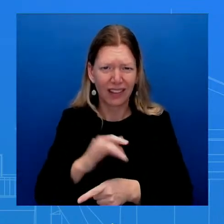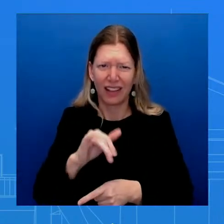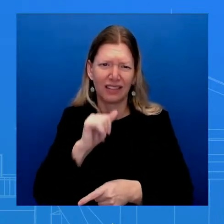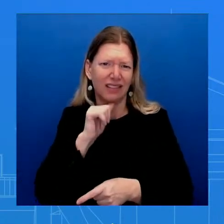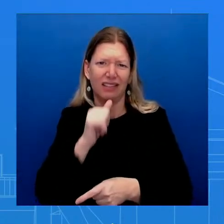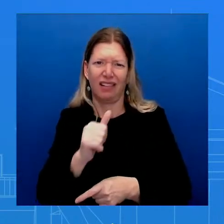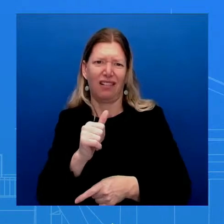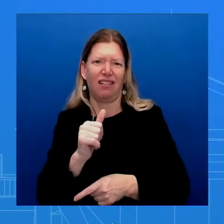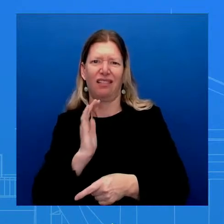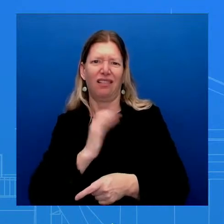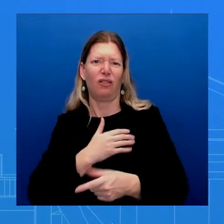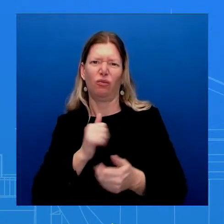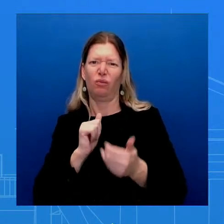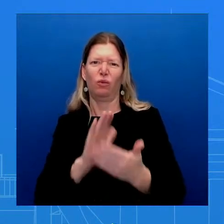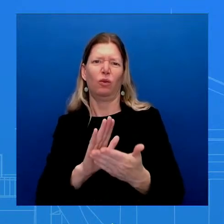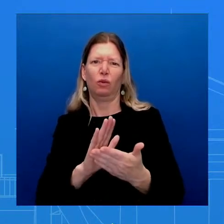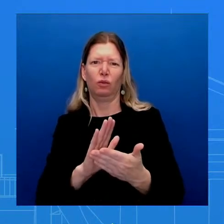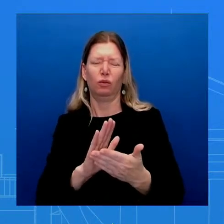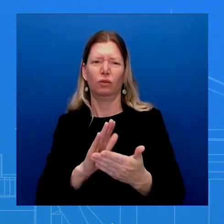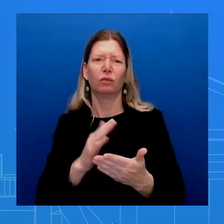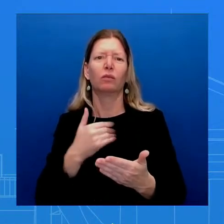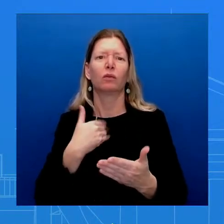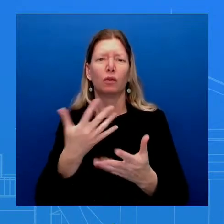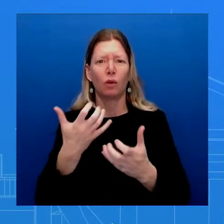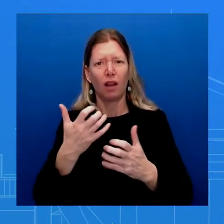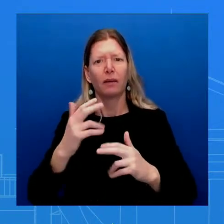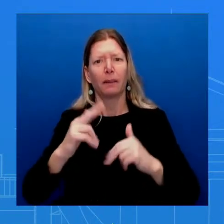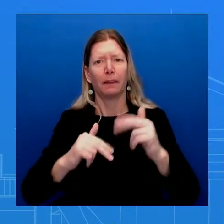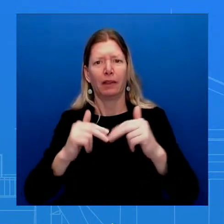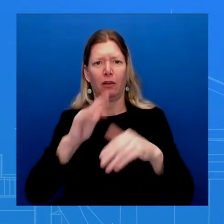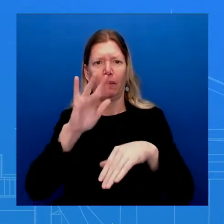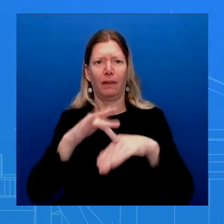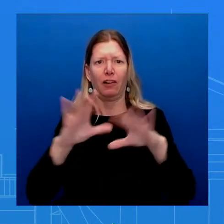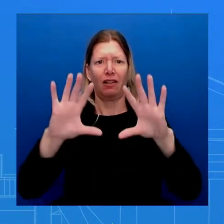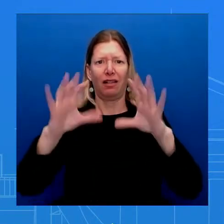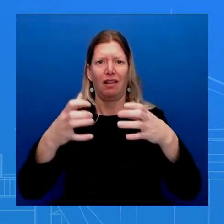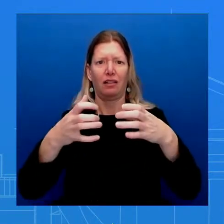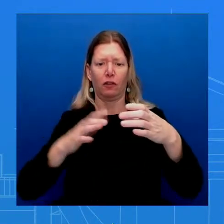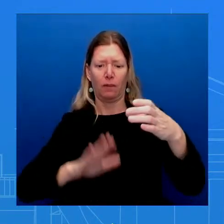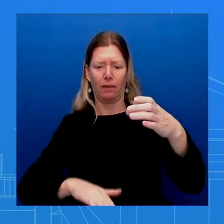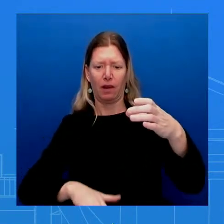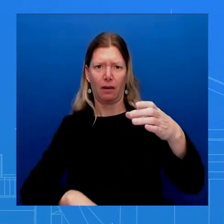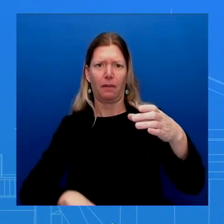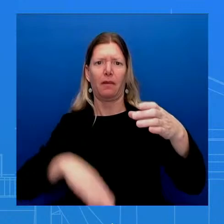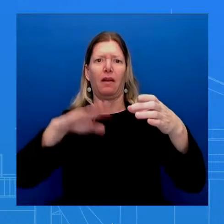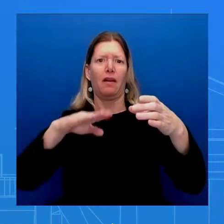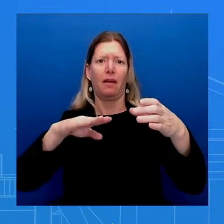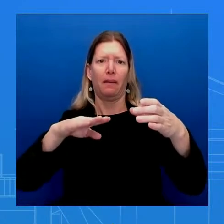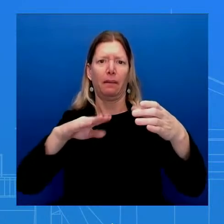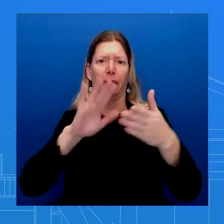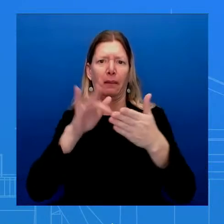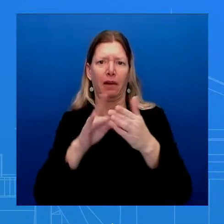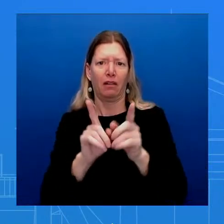from the bottom up, middle out. And the President believes in that. He talks about it. You're going to hear him talk about it in about an hour.